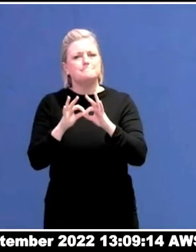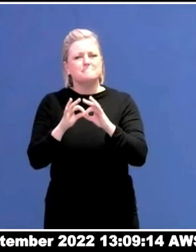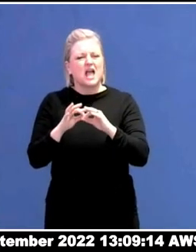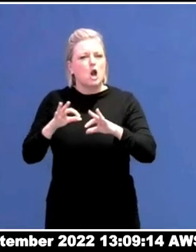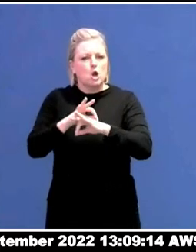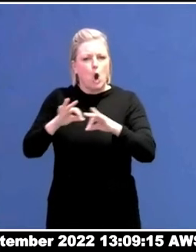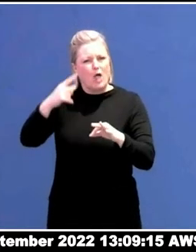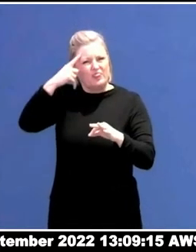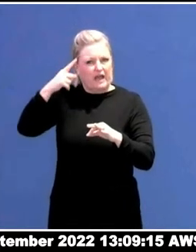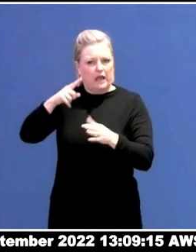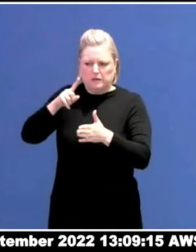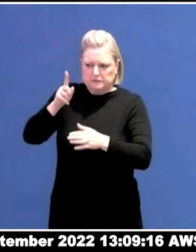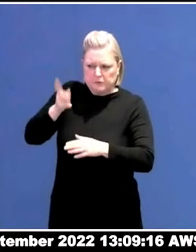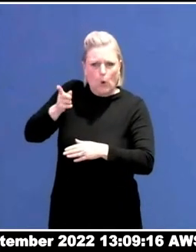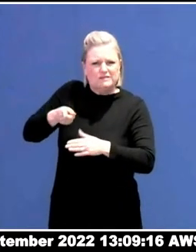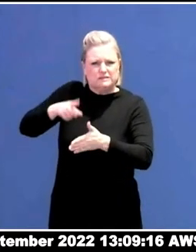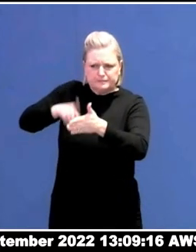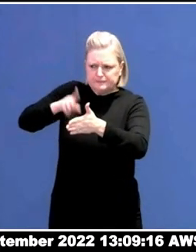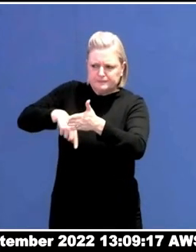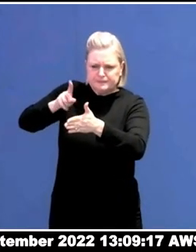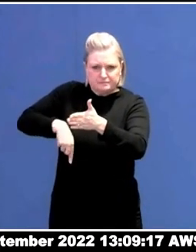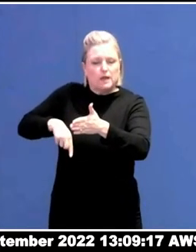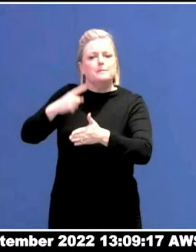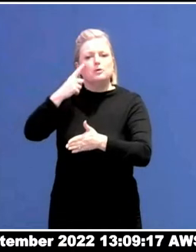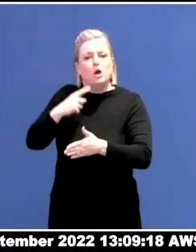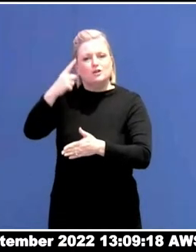approach. That would be, I would say, the main philosophy.